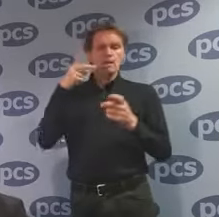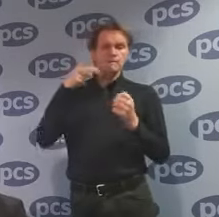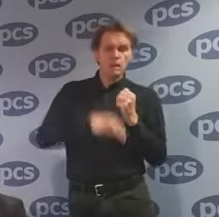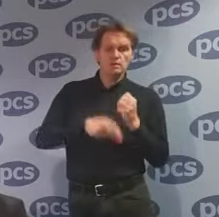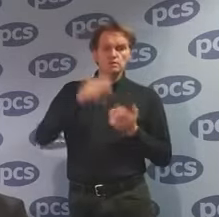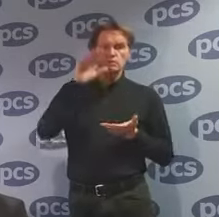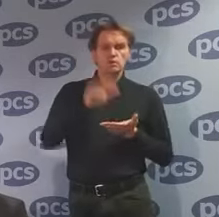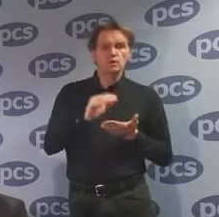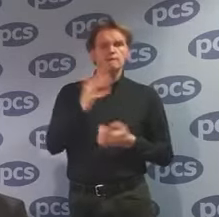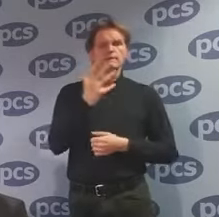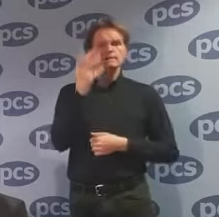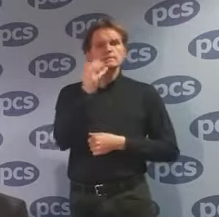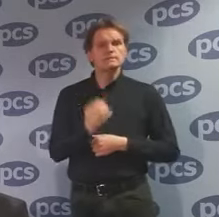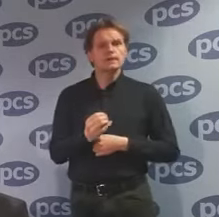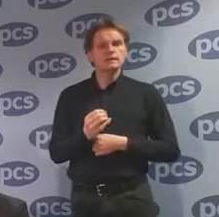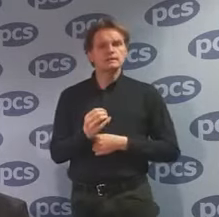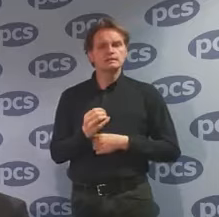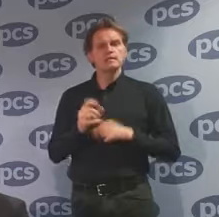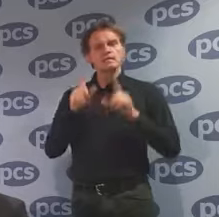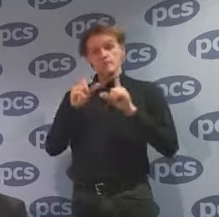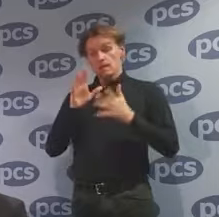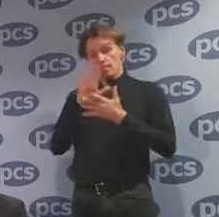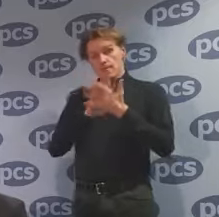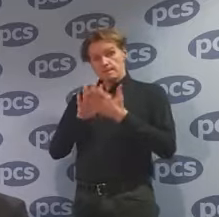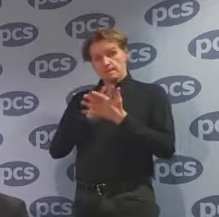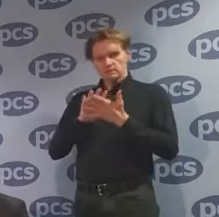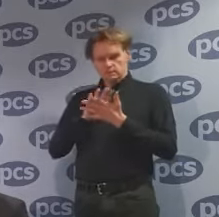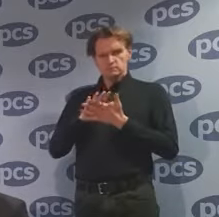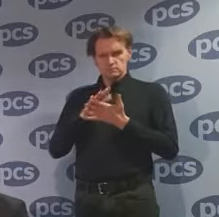what this tells us is under the current budget reductions that this budget has